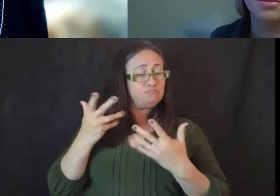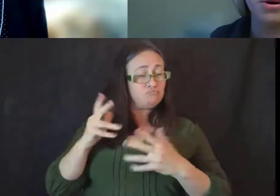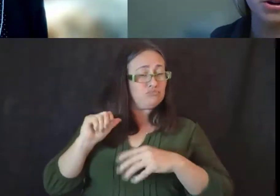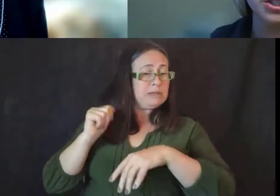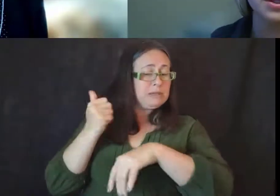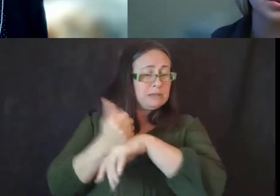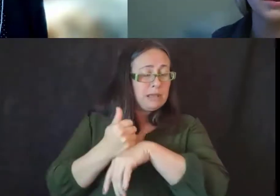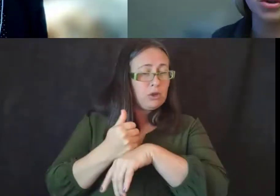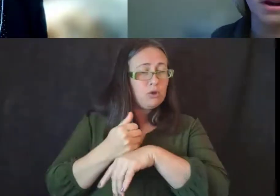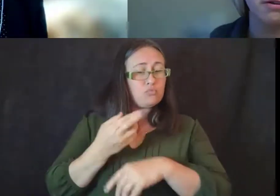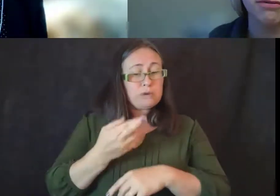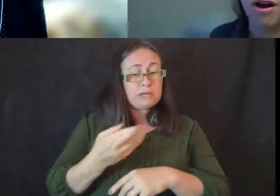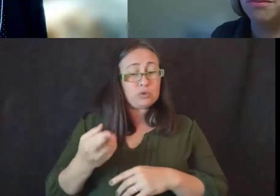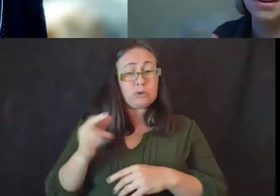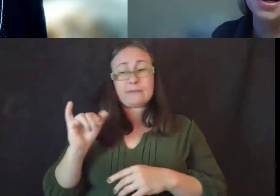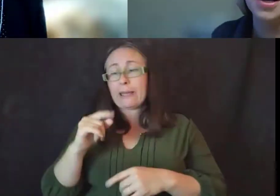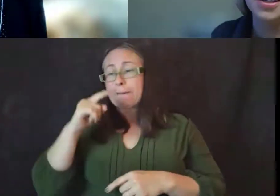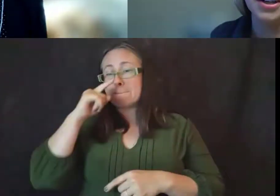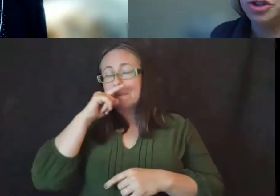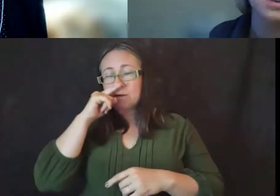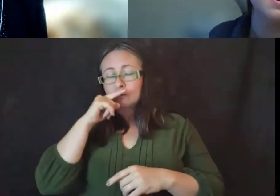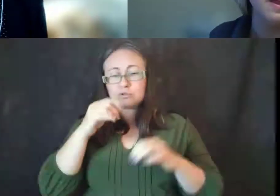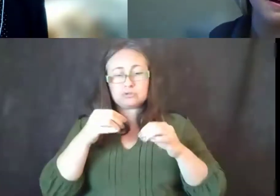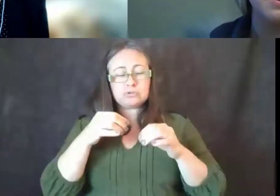that are purchased sort of directly from Jackson Labs,